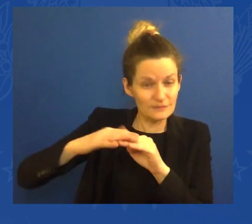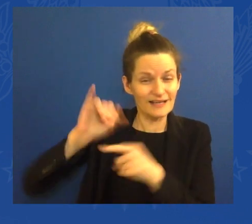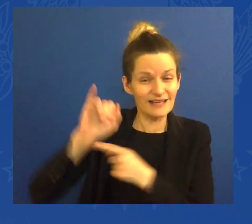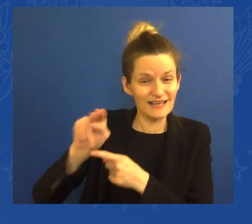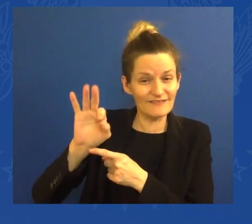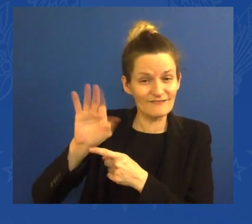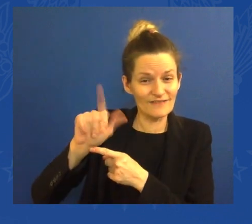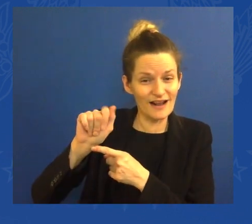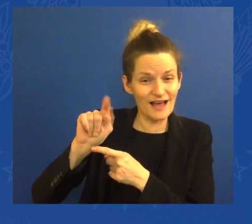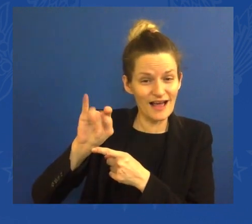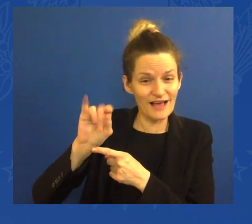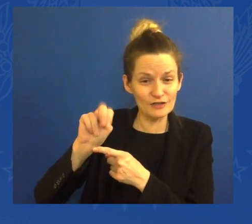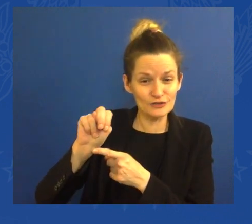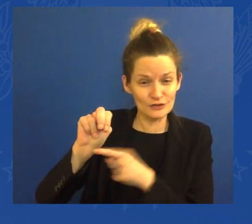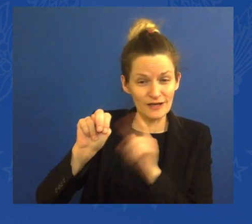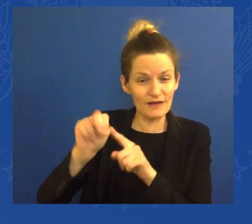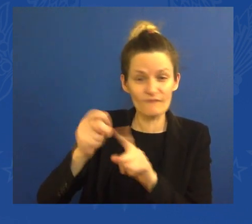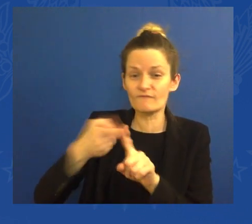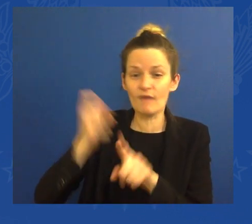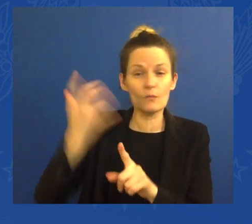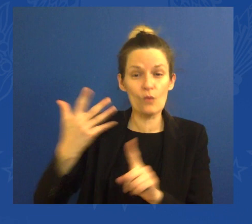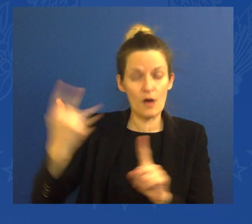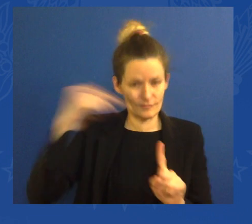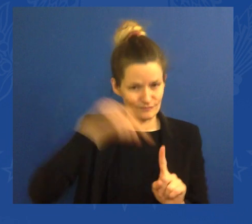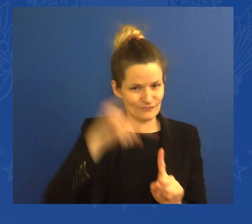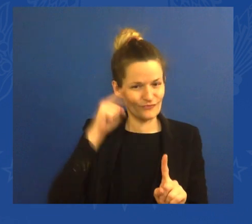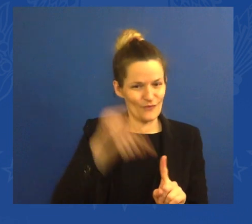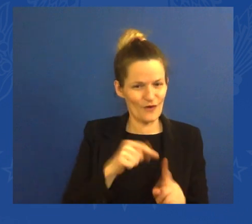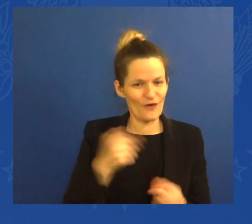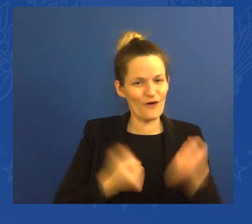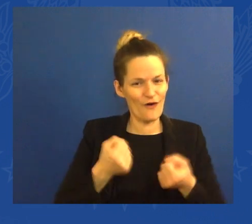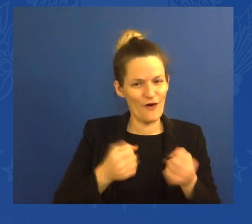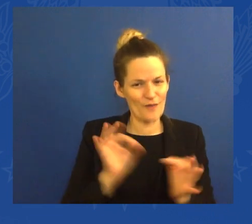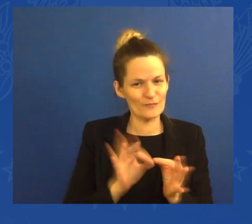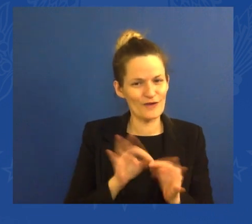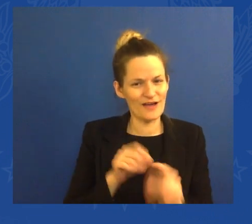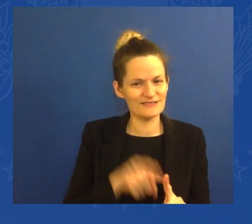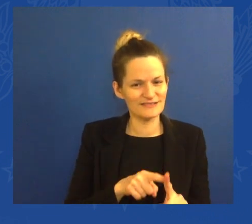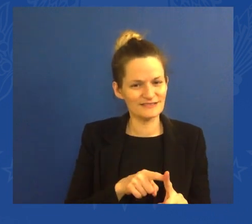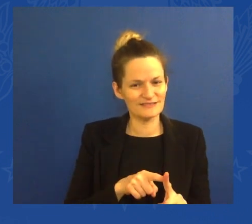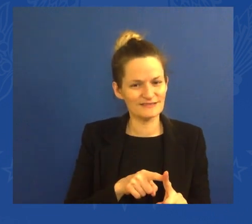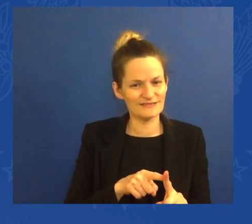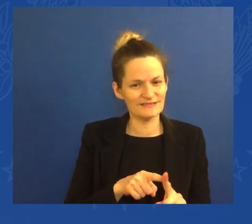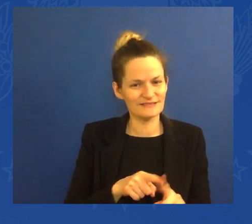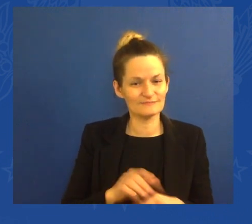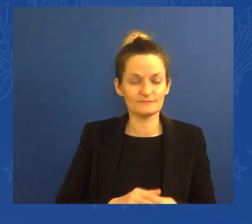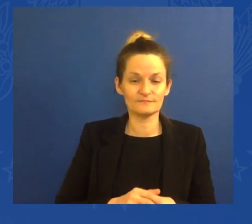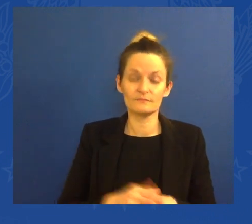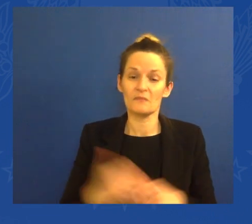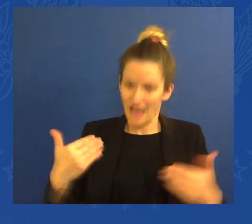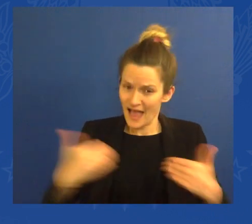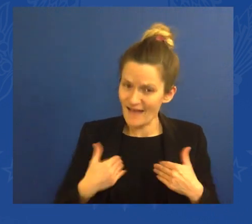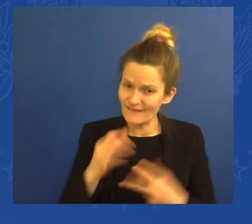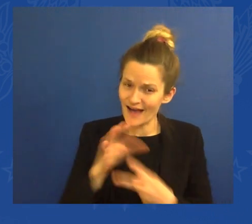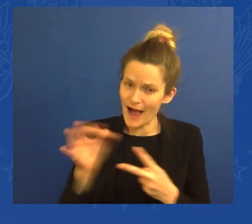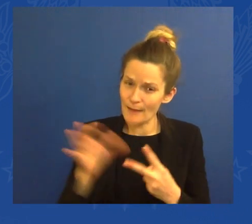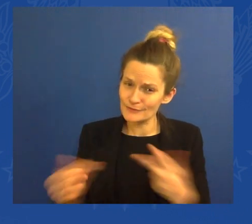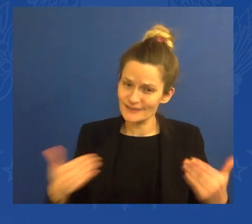One way to fight inflation is drive down wages and make Americans poorer. I have a better way to fight inflation: